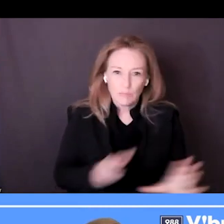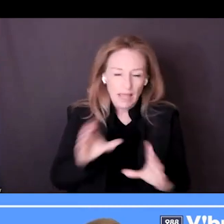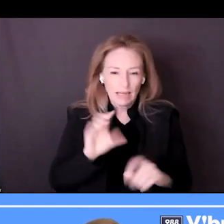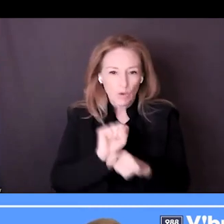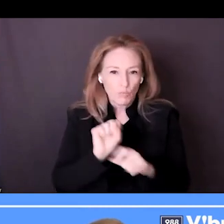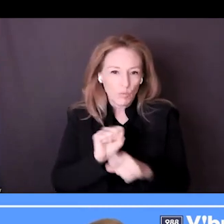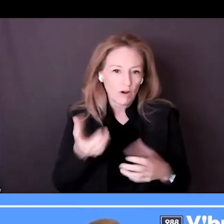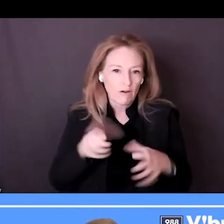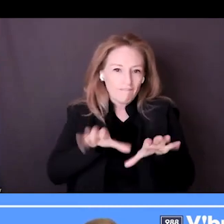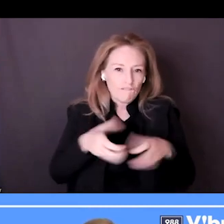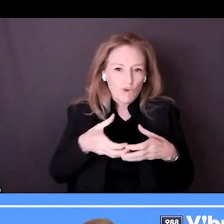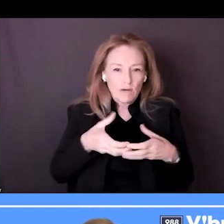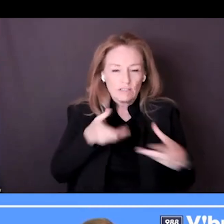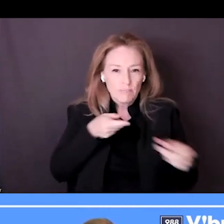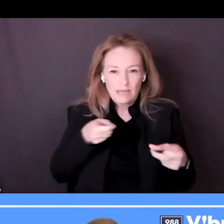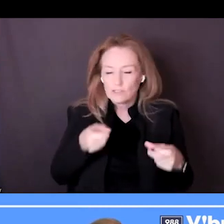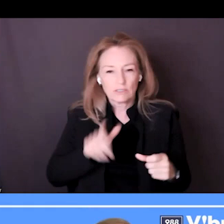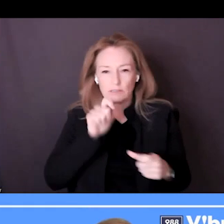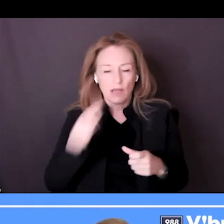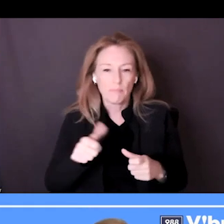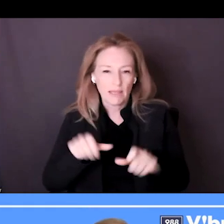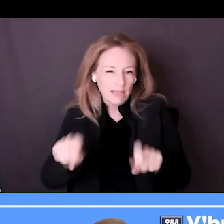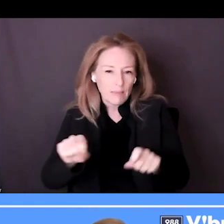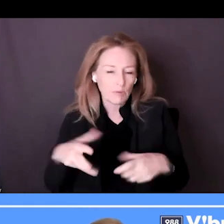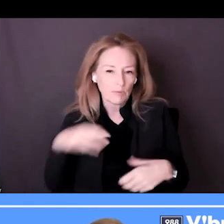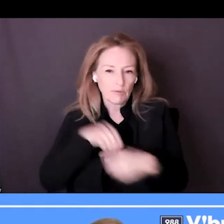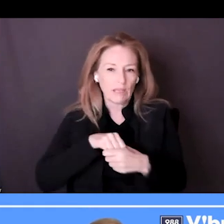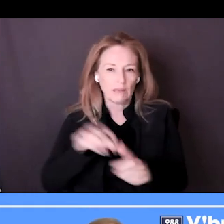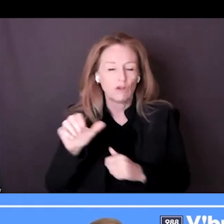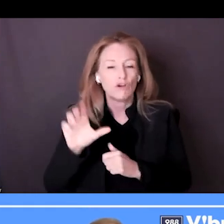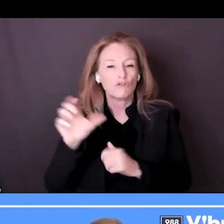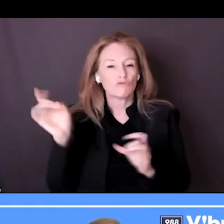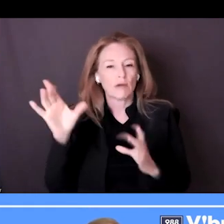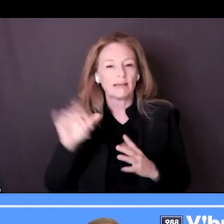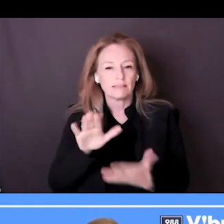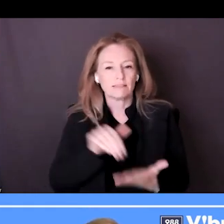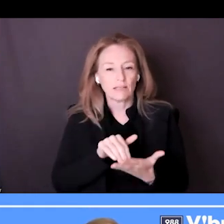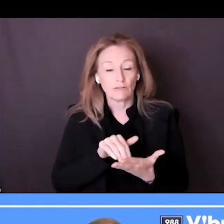CAPABILITY OF CRISIS CENTERS. THAT IS MOSTLY DUE TO FUNDING AND